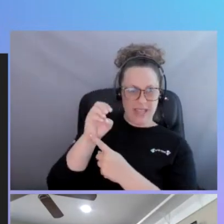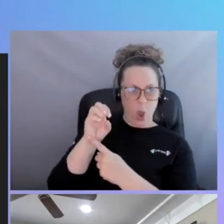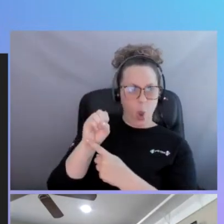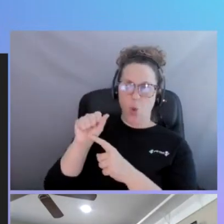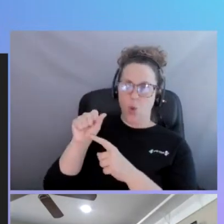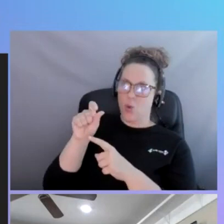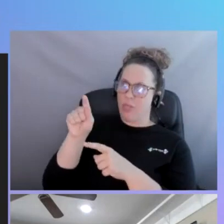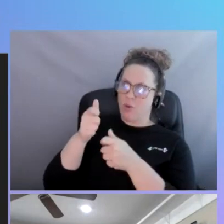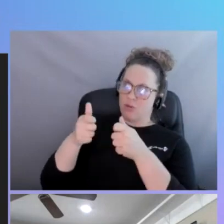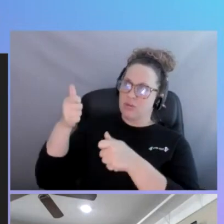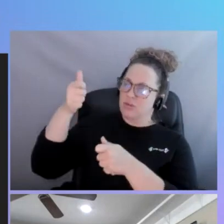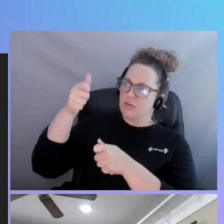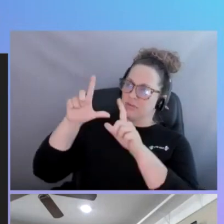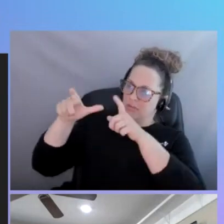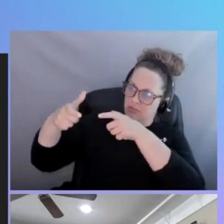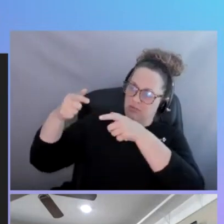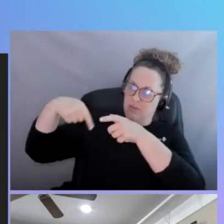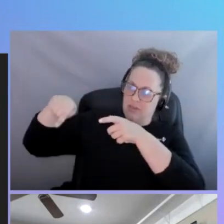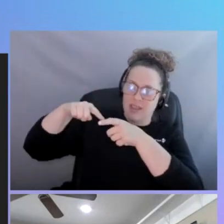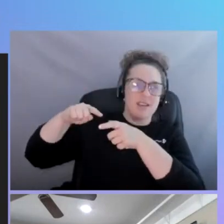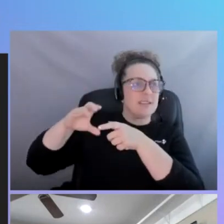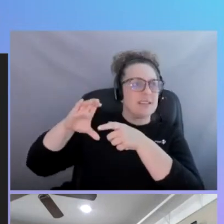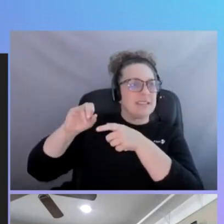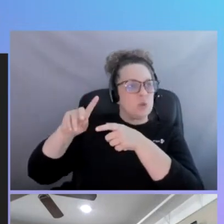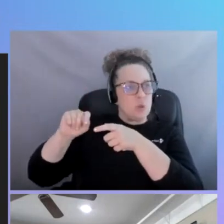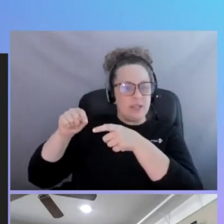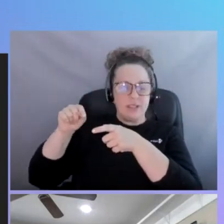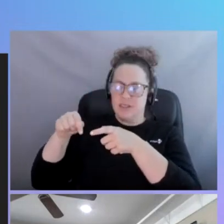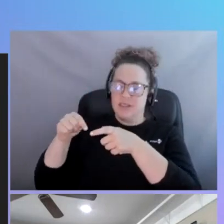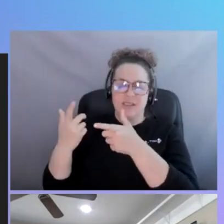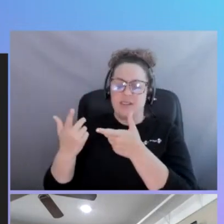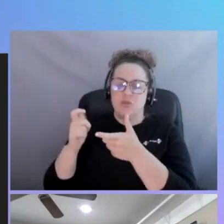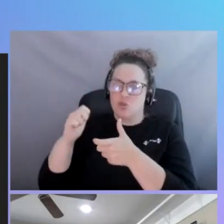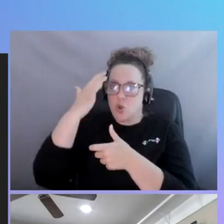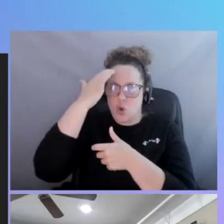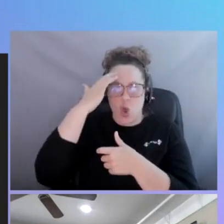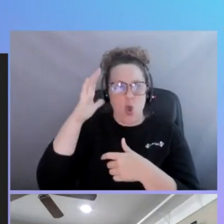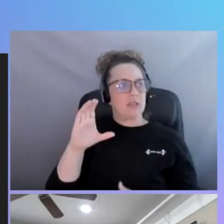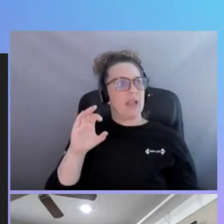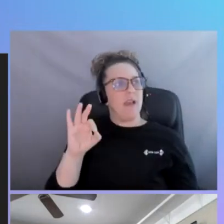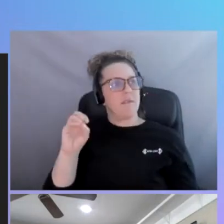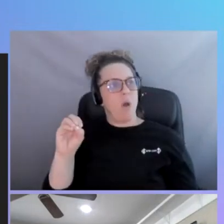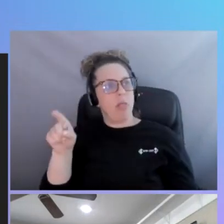to, by memory, you should know, hey, our CFO is this person. Our